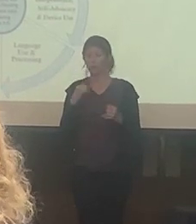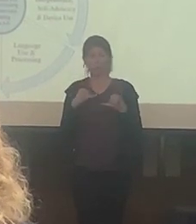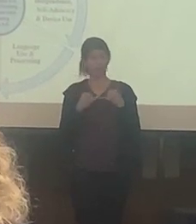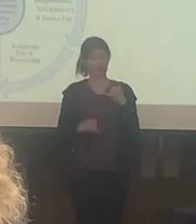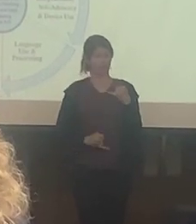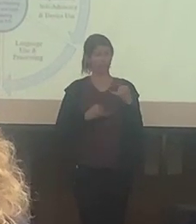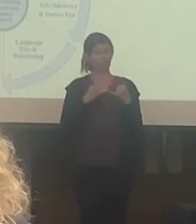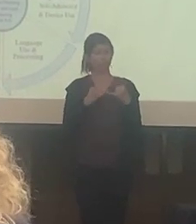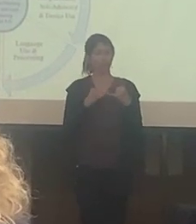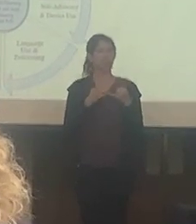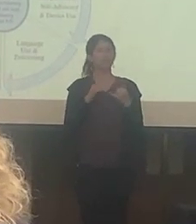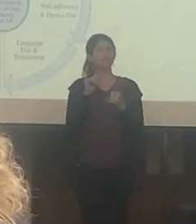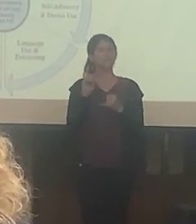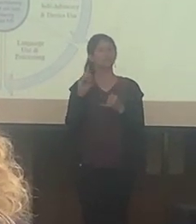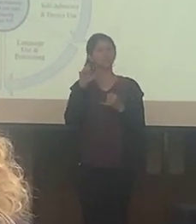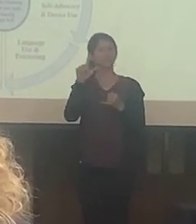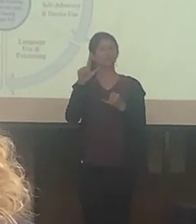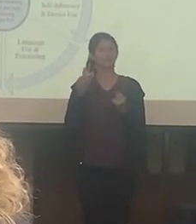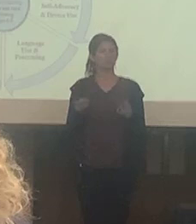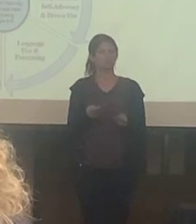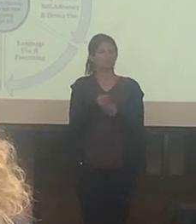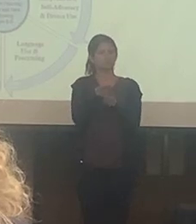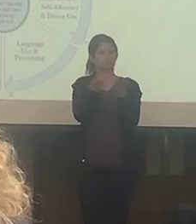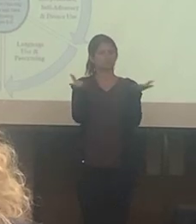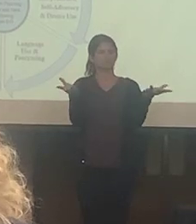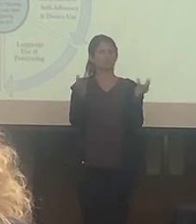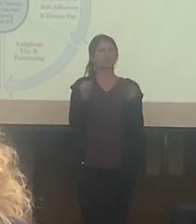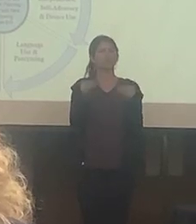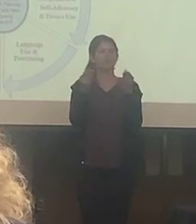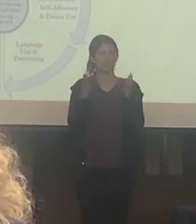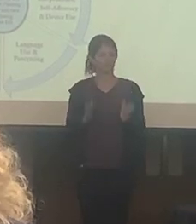is a tool that we're providing to this to two providers and you'll see the assessments that